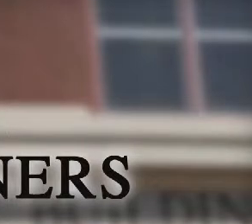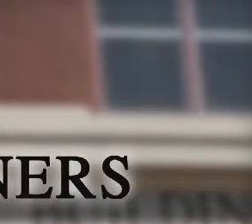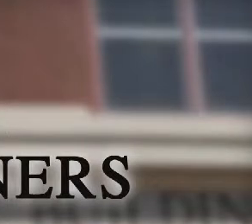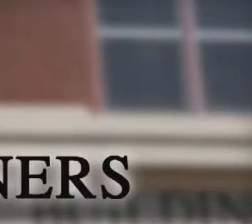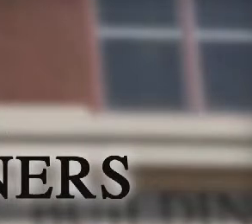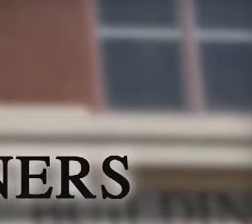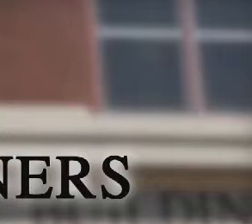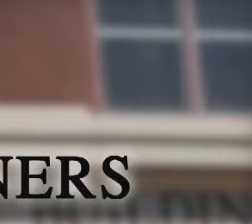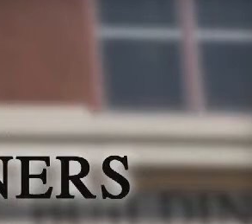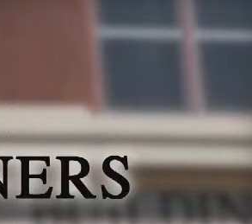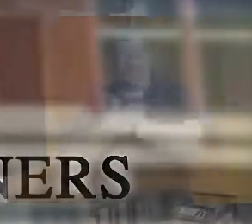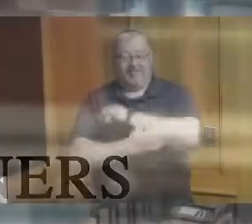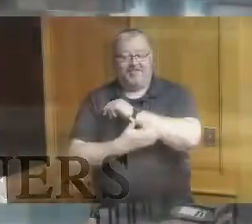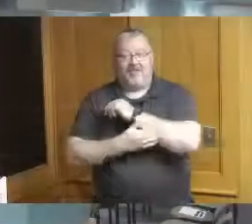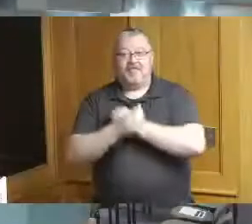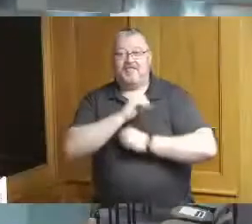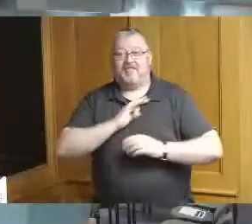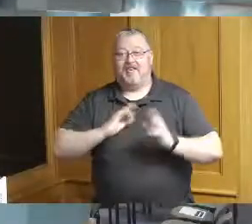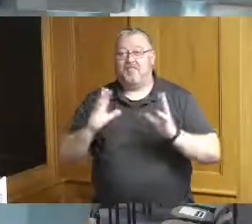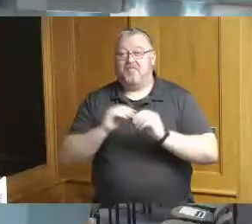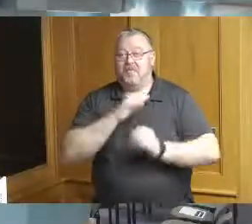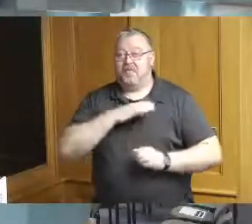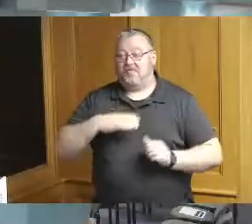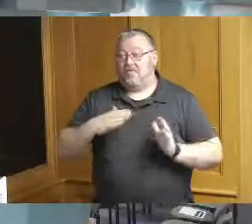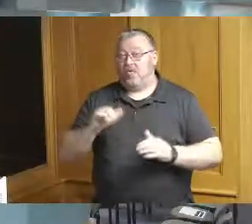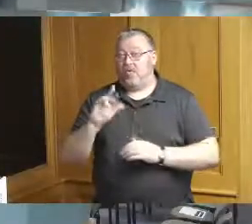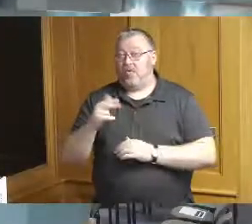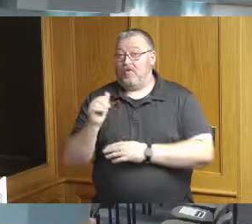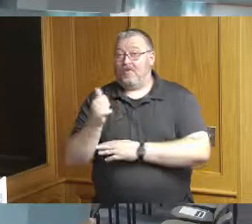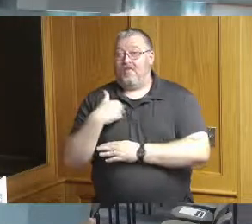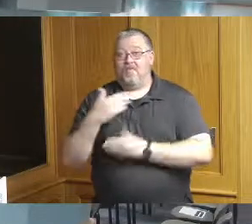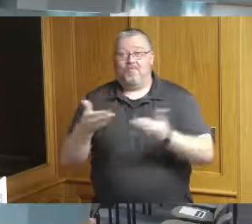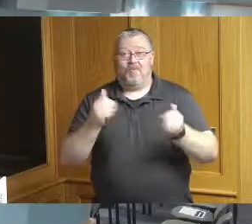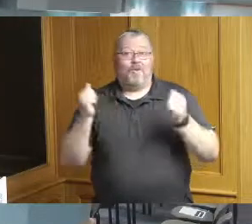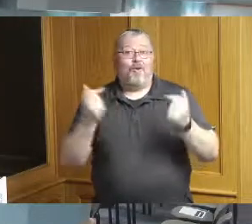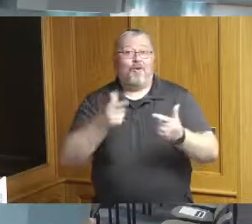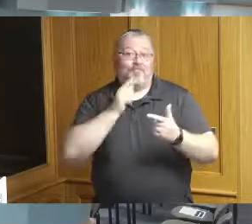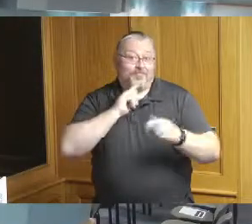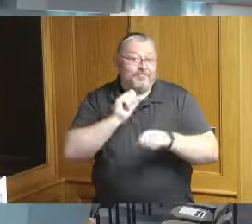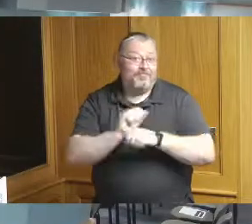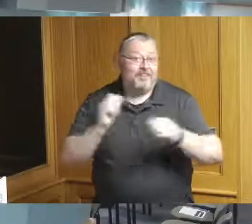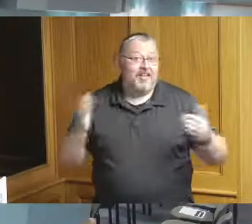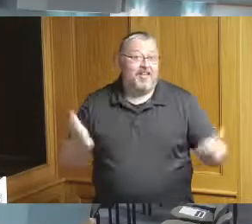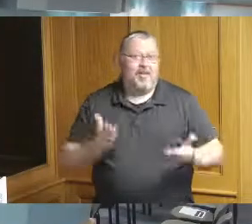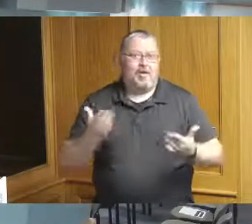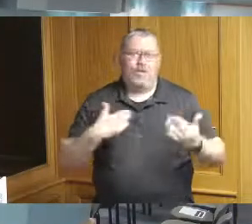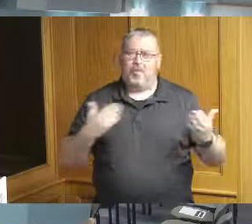staff meeting of August the 10th we welcome everyone who's here we are we look a little